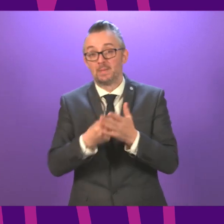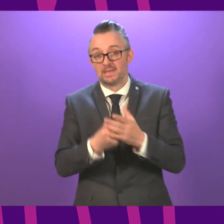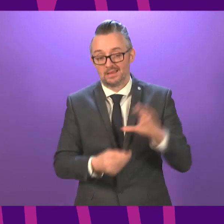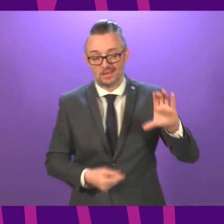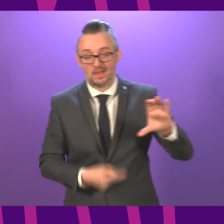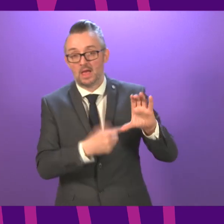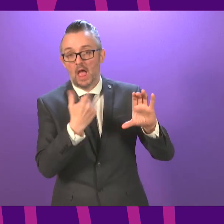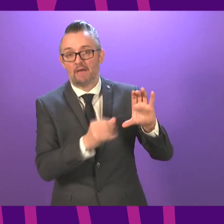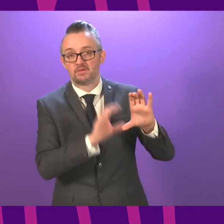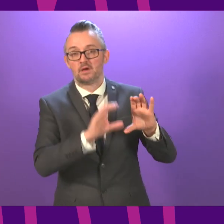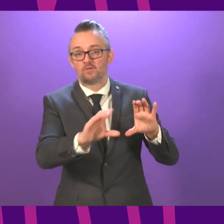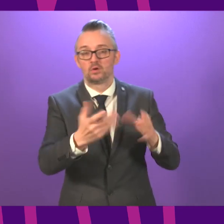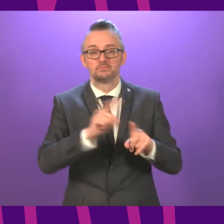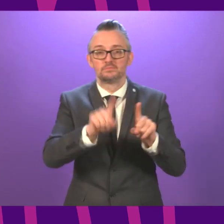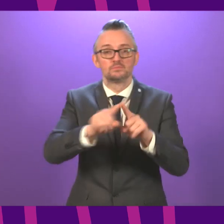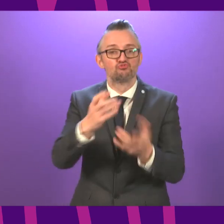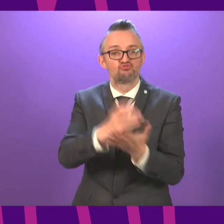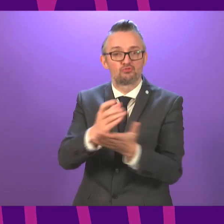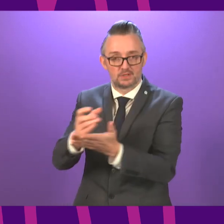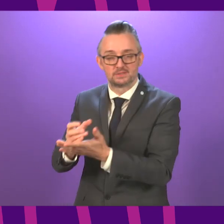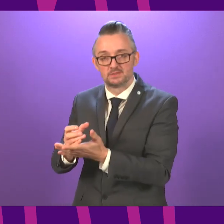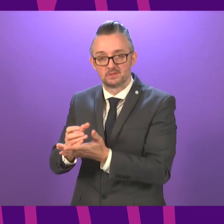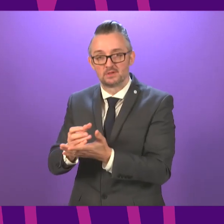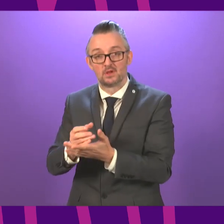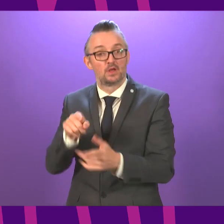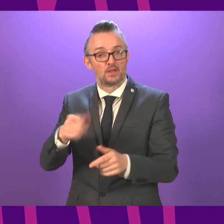some of which will go to help with food resilience in communities.